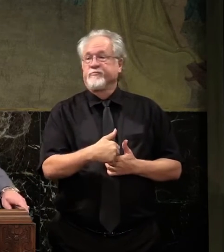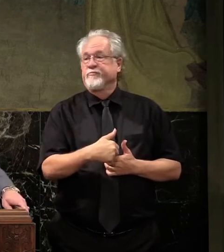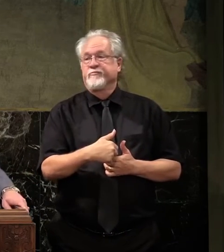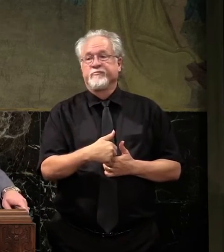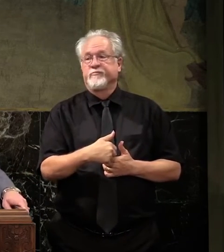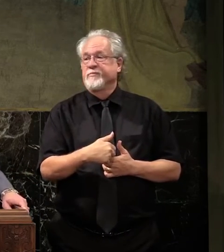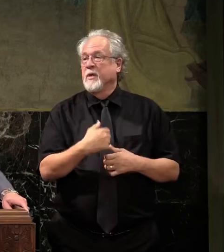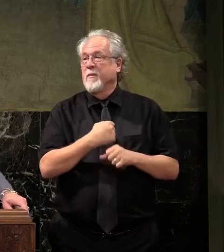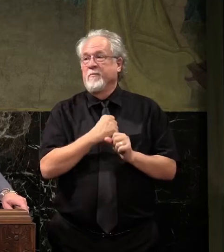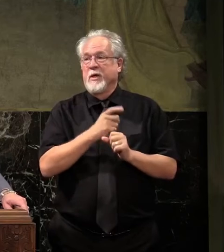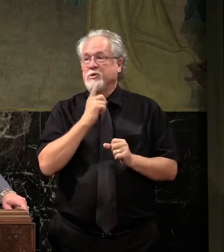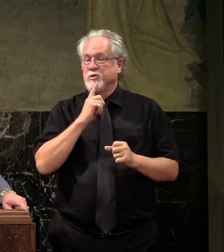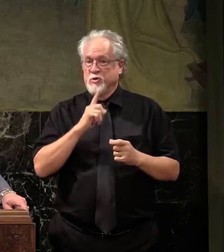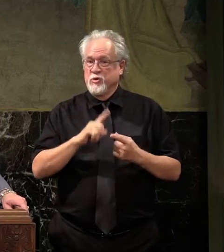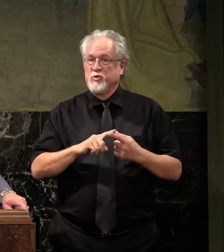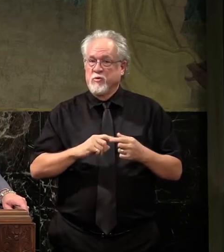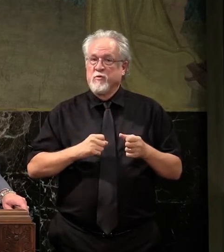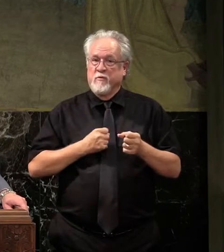sure we could fully fund TOPS.